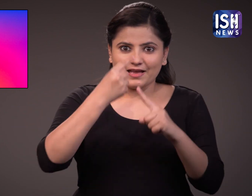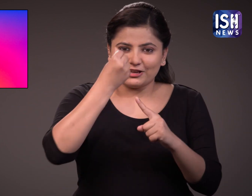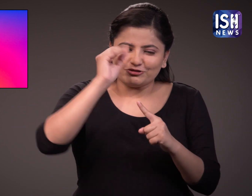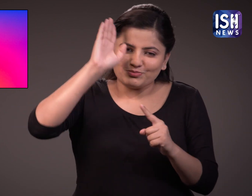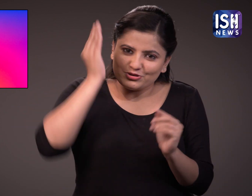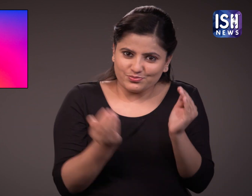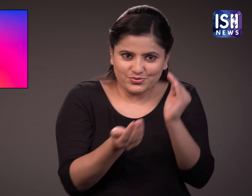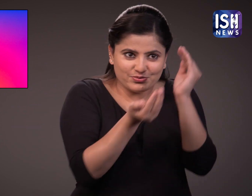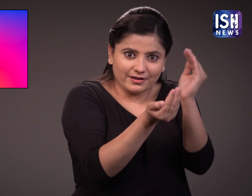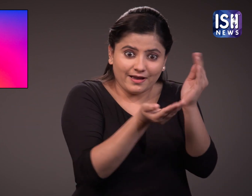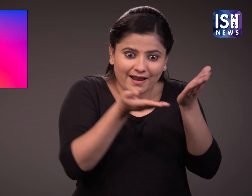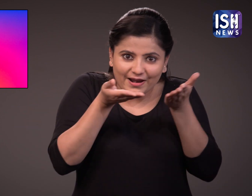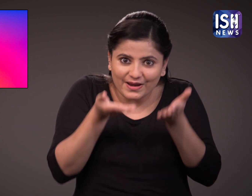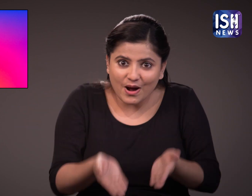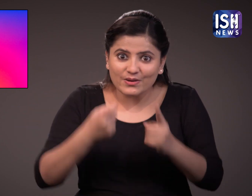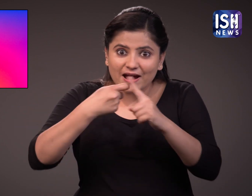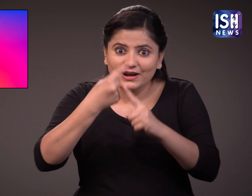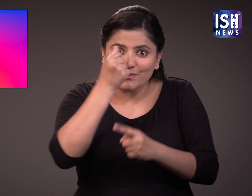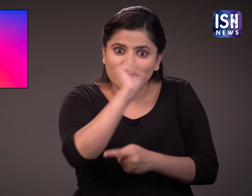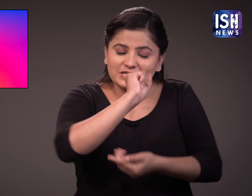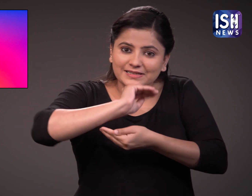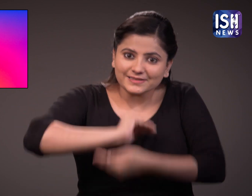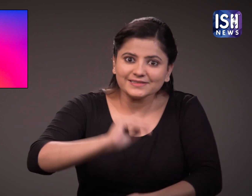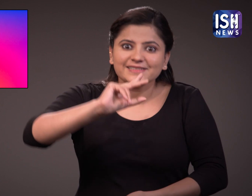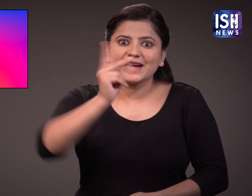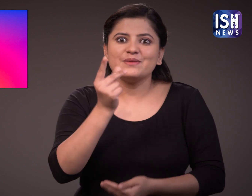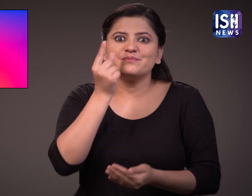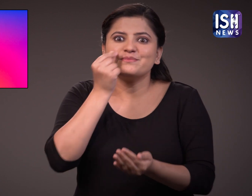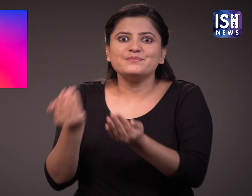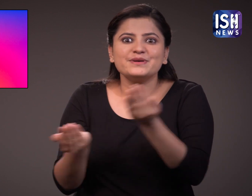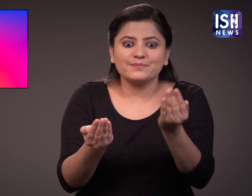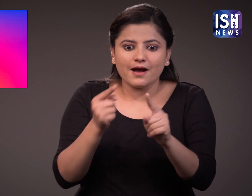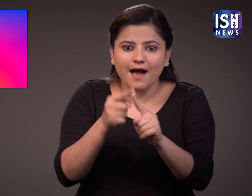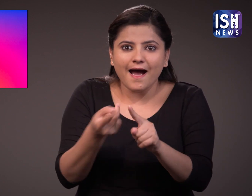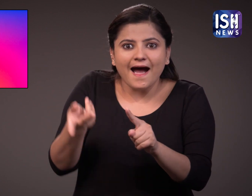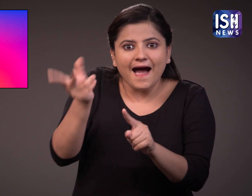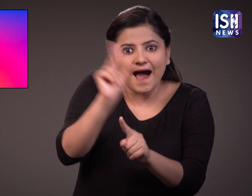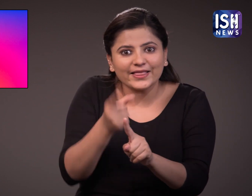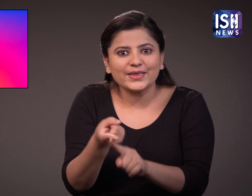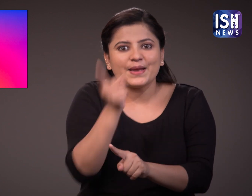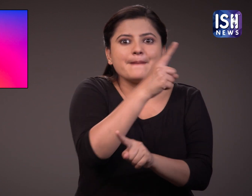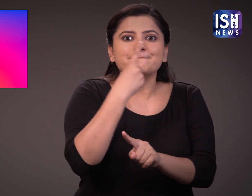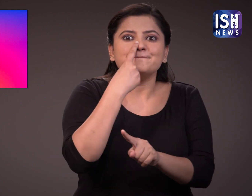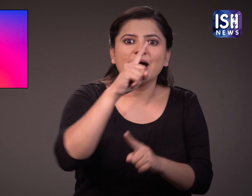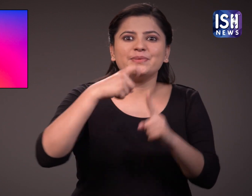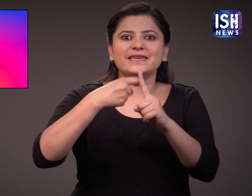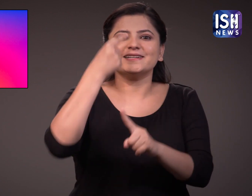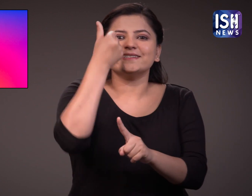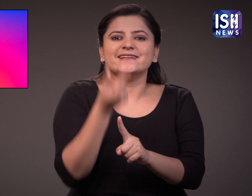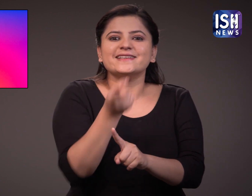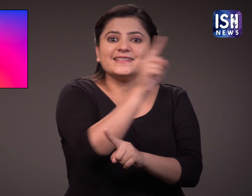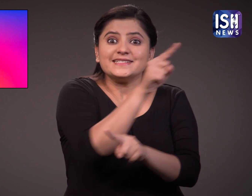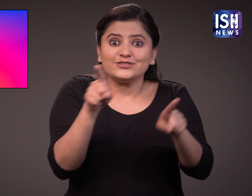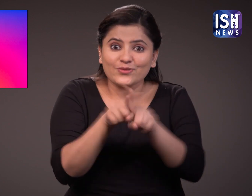"That's my sis when she was a newborn and now she's a mama once again!